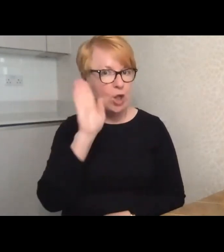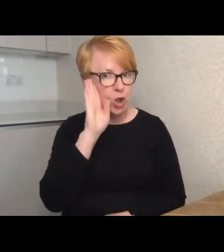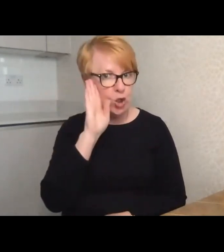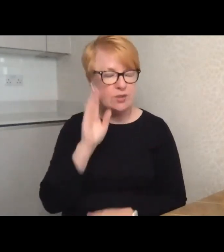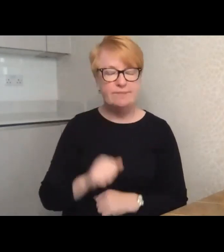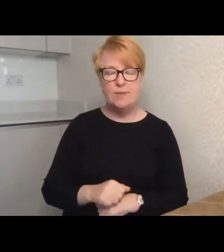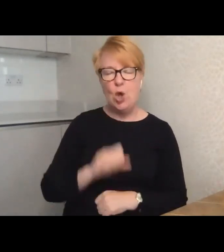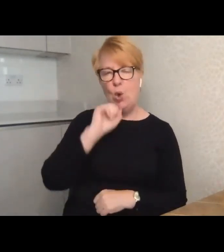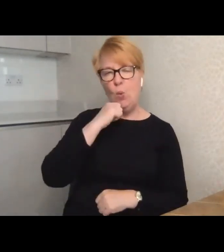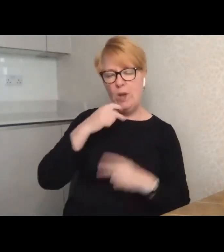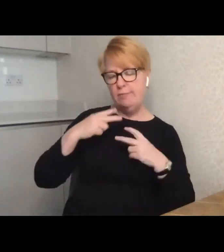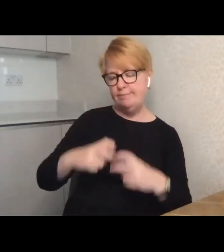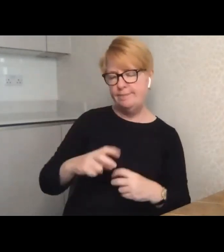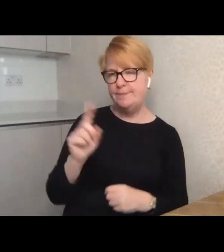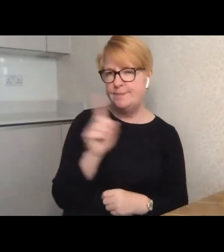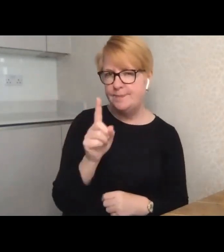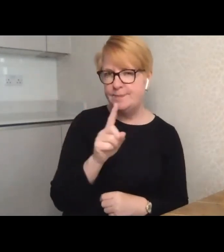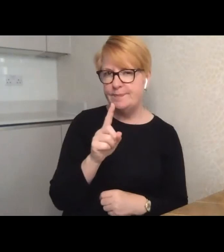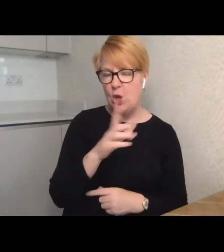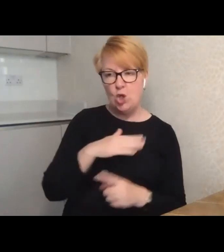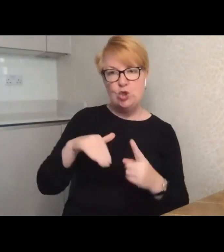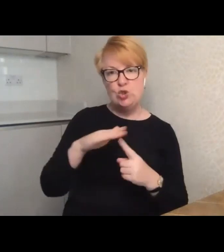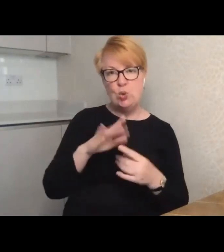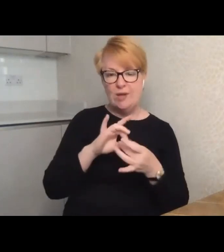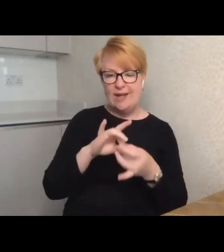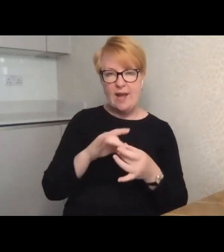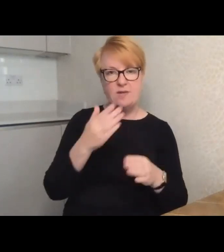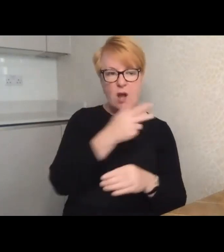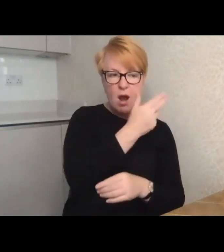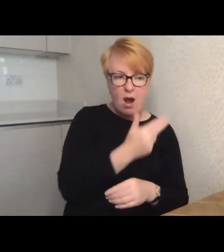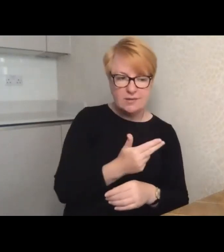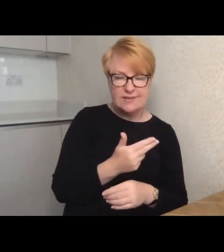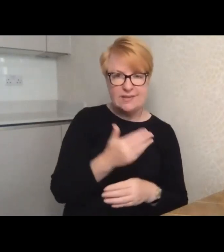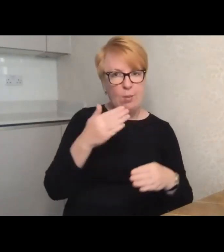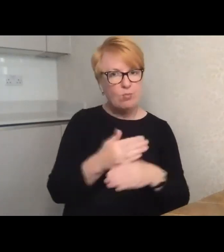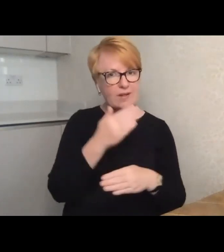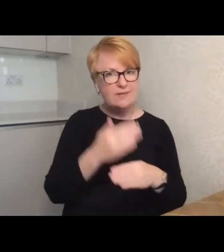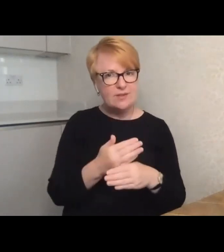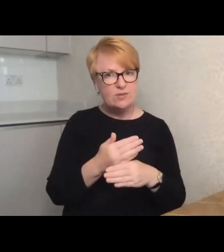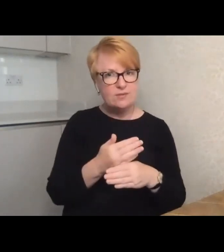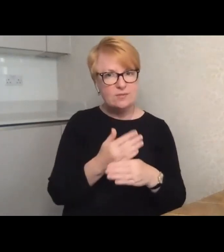engage artists and practitioners navigate the tensions between democracy and inclusivity.